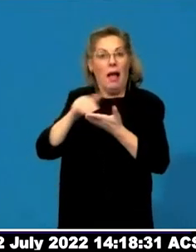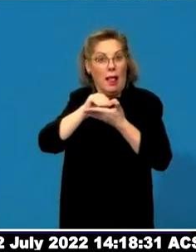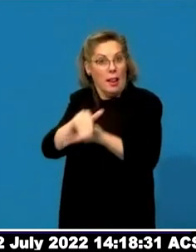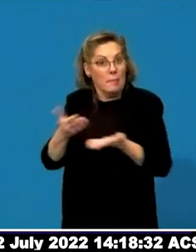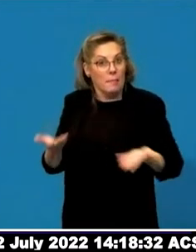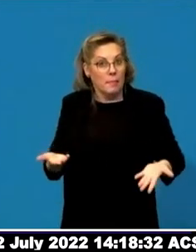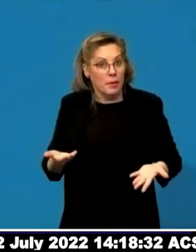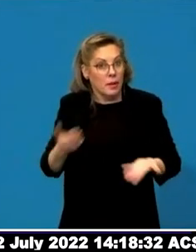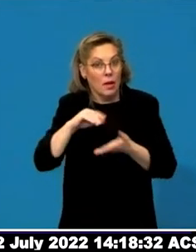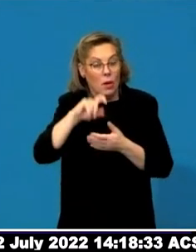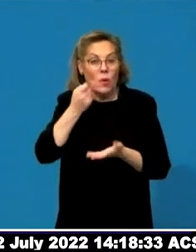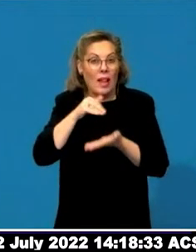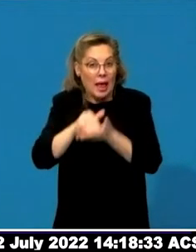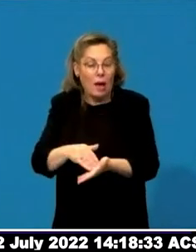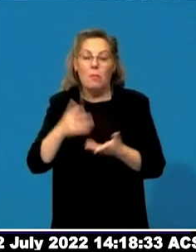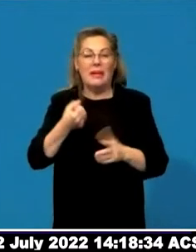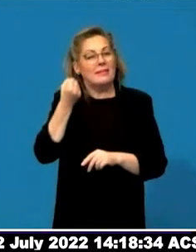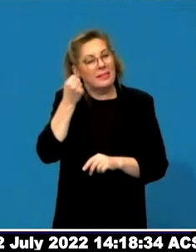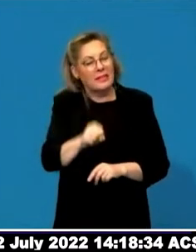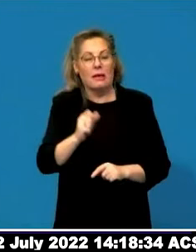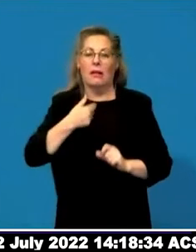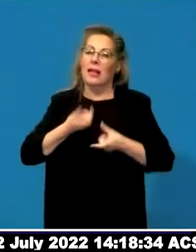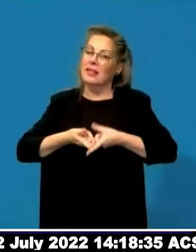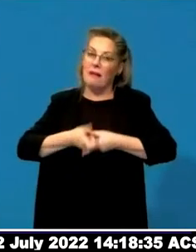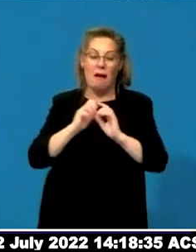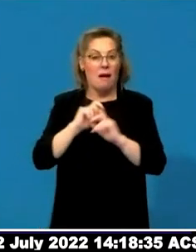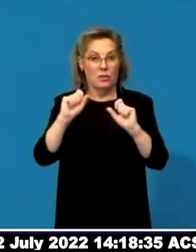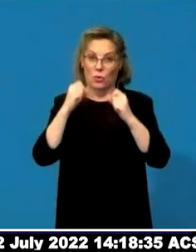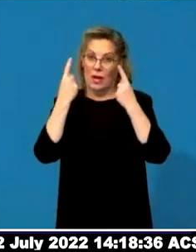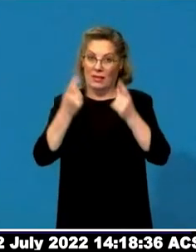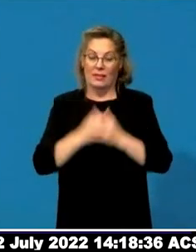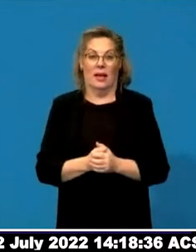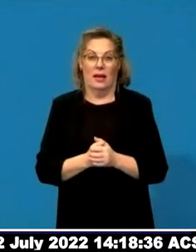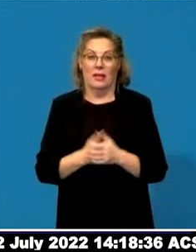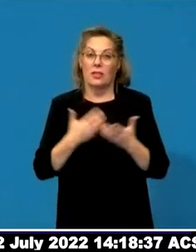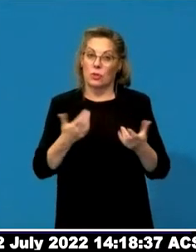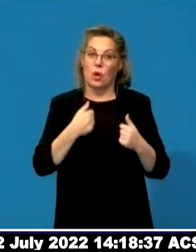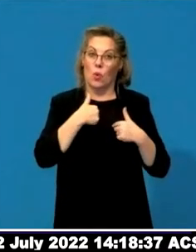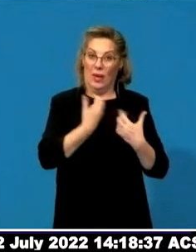very, very difficult for people to understand. And Community Connecters, you know, are really -